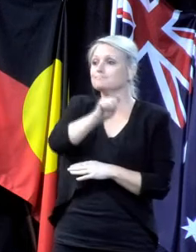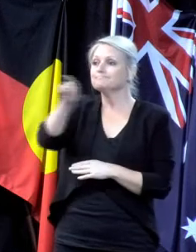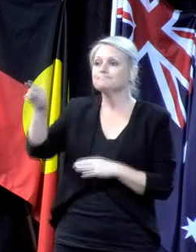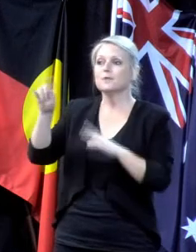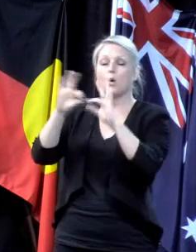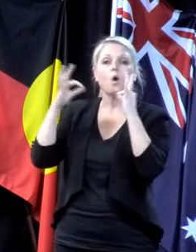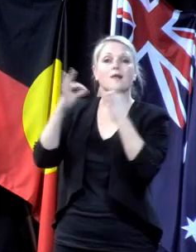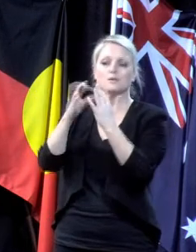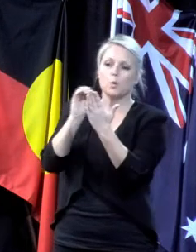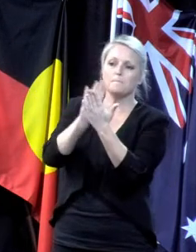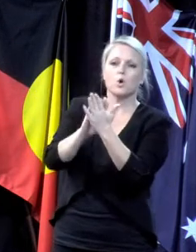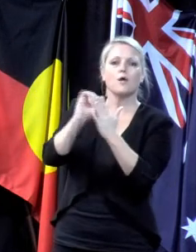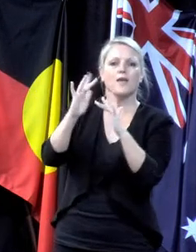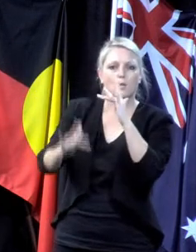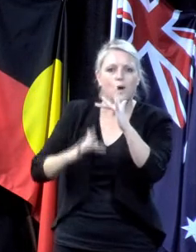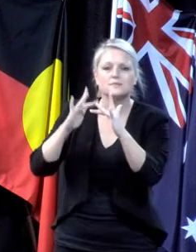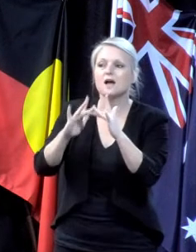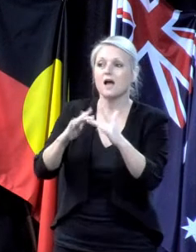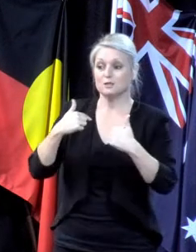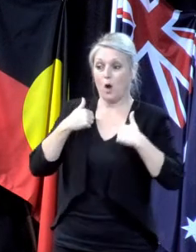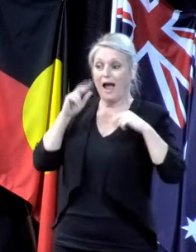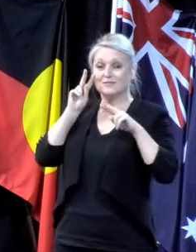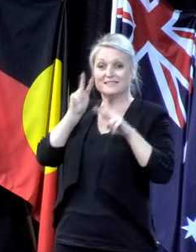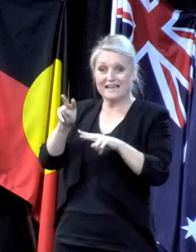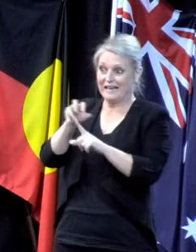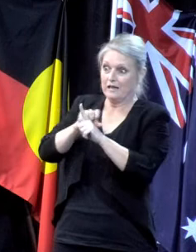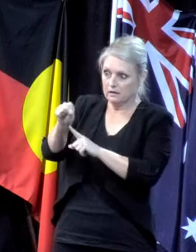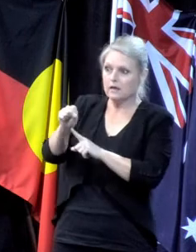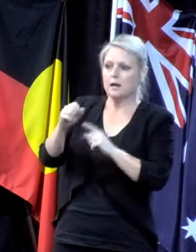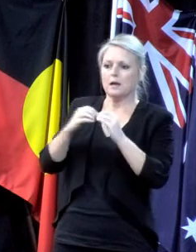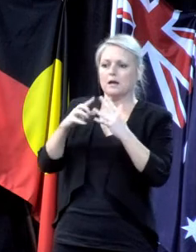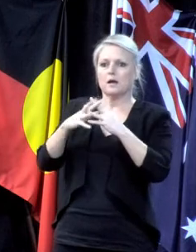So I’ve seen the change at Bowen in the Bowen community with that